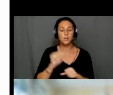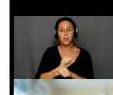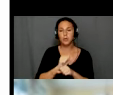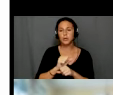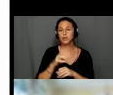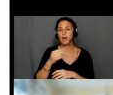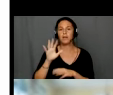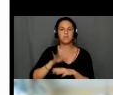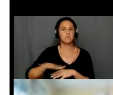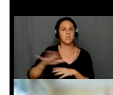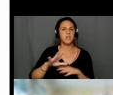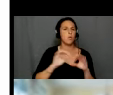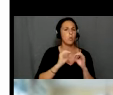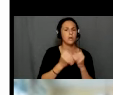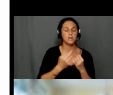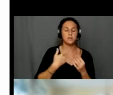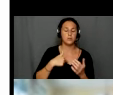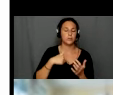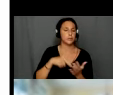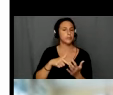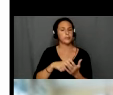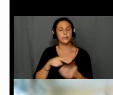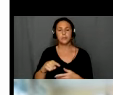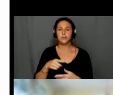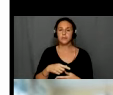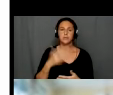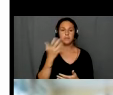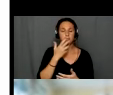a huge debt because it's really their fight and struggle that has led to